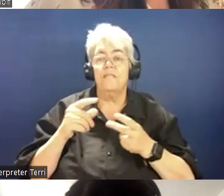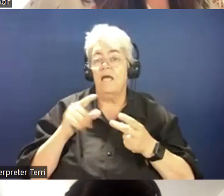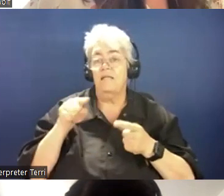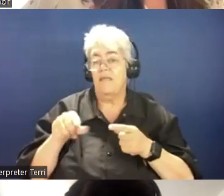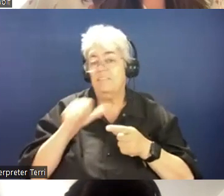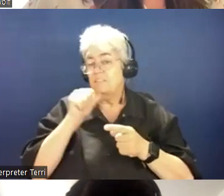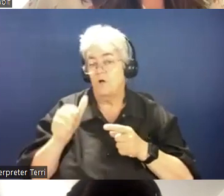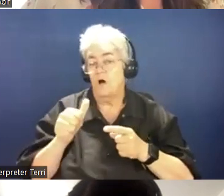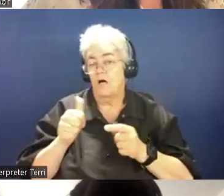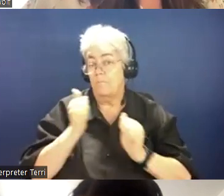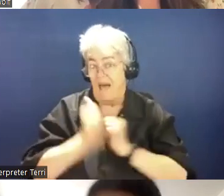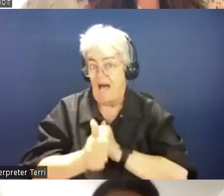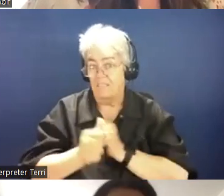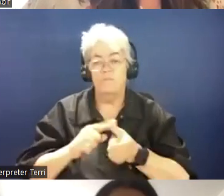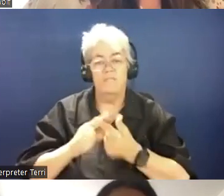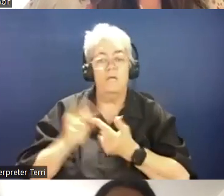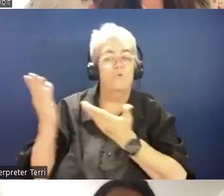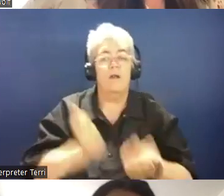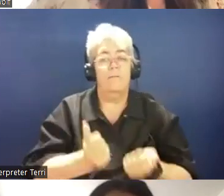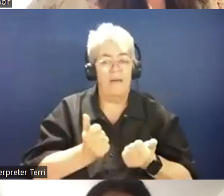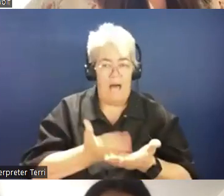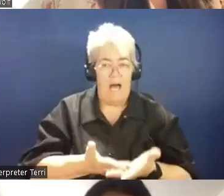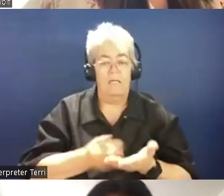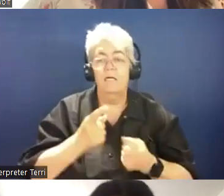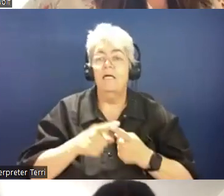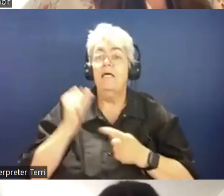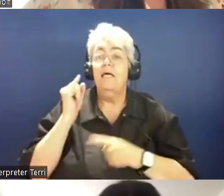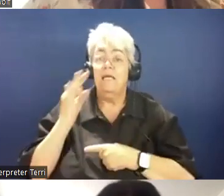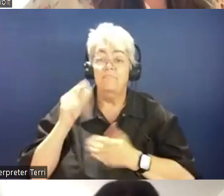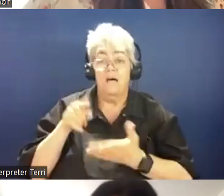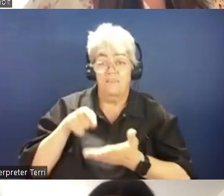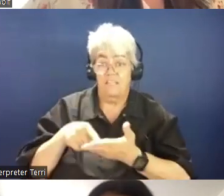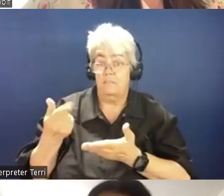however they brought it back to make sure that if a gun does kill someone that there